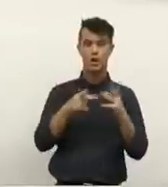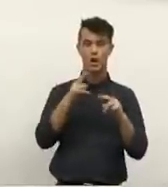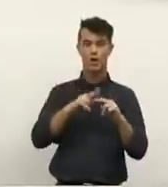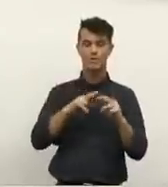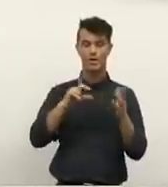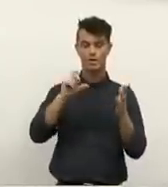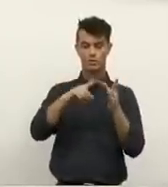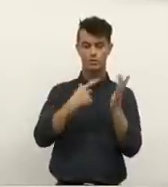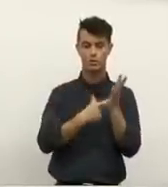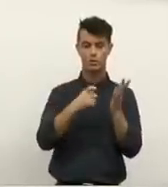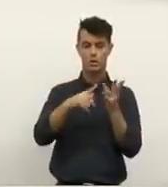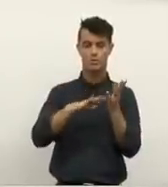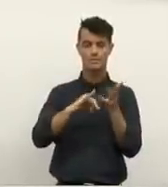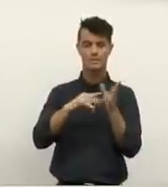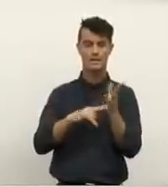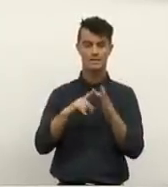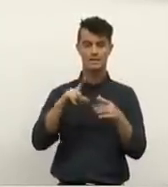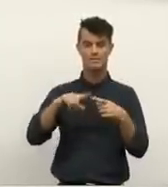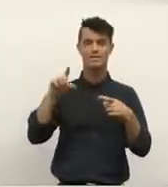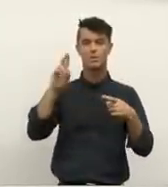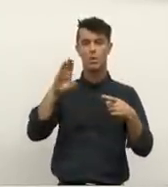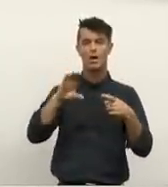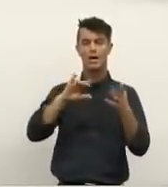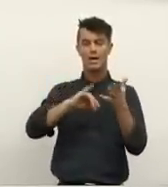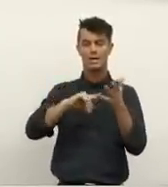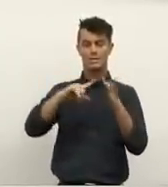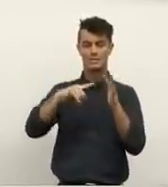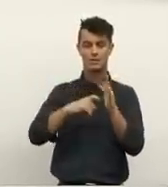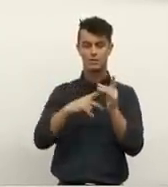is called a Section 48 request, which gets processed through